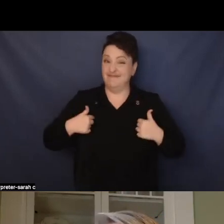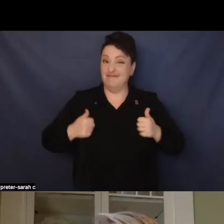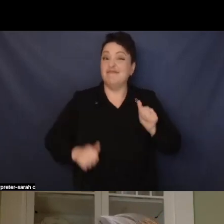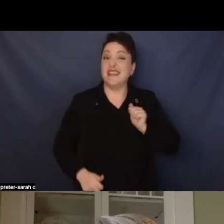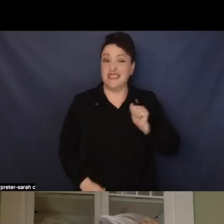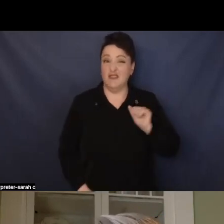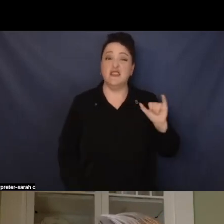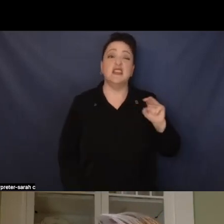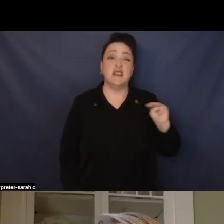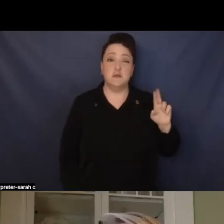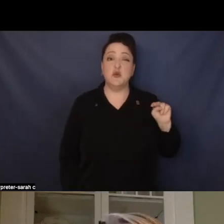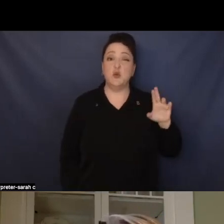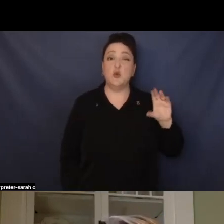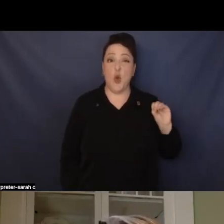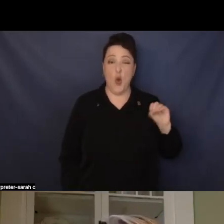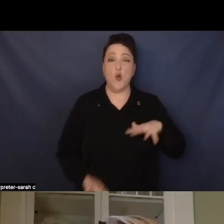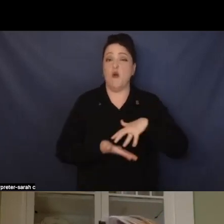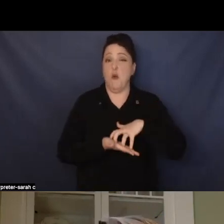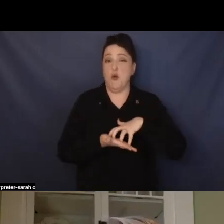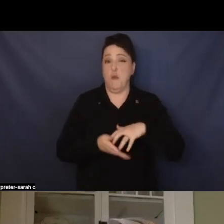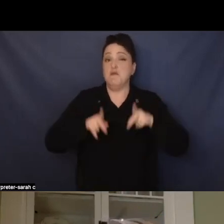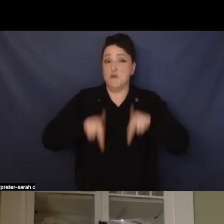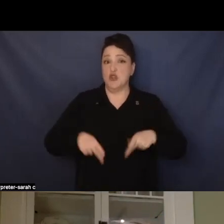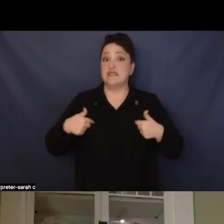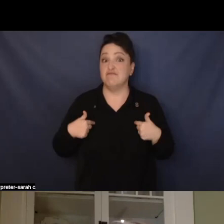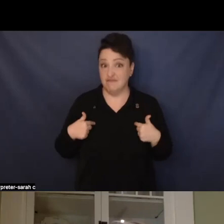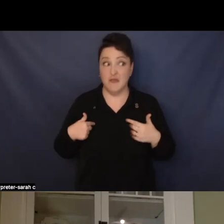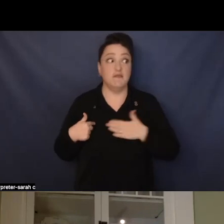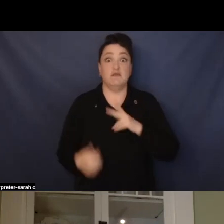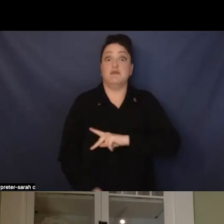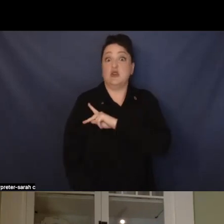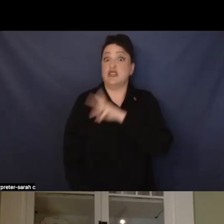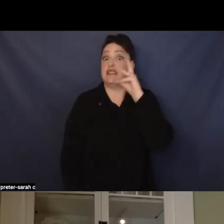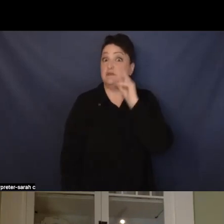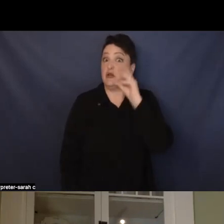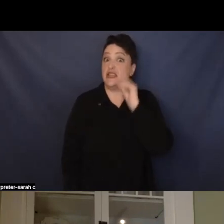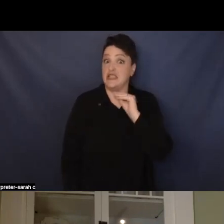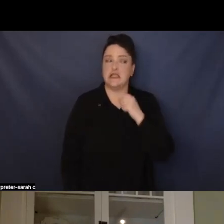personal knowledge and knowledge that I've gained from people who are in similar circumstances.